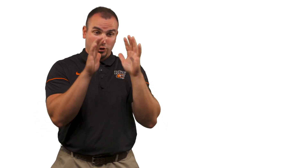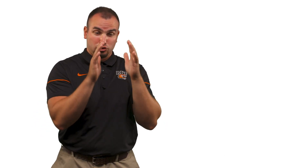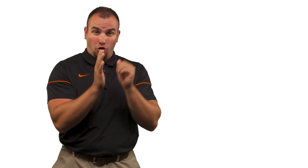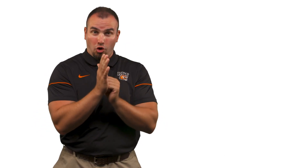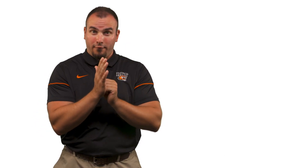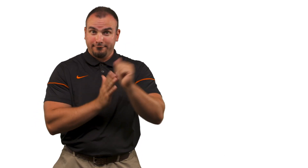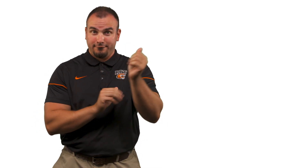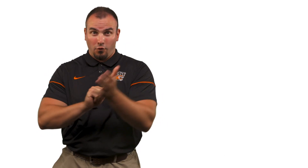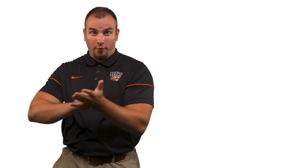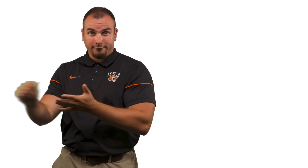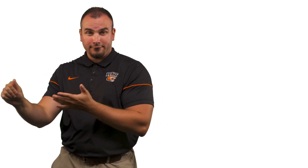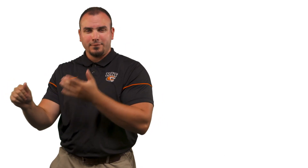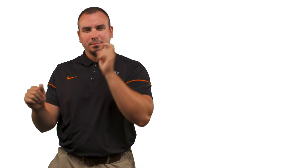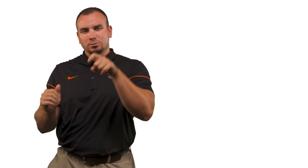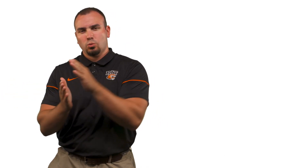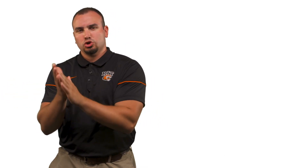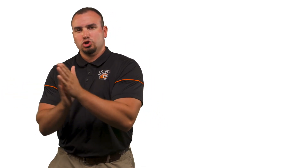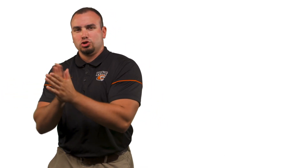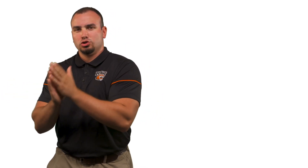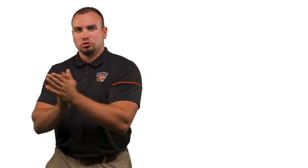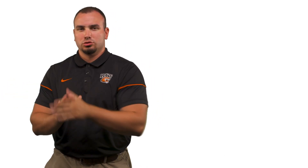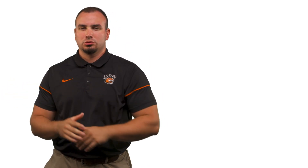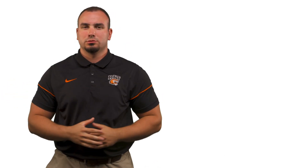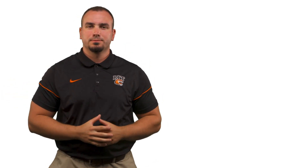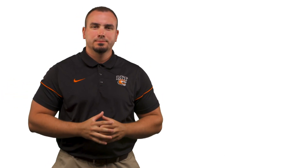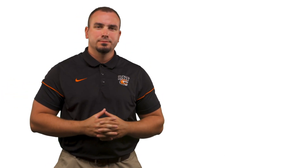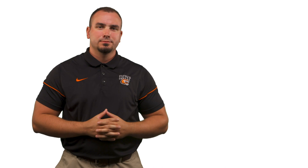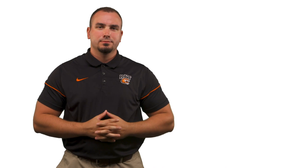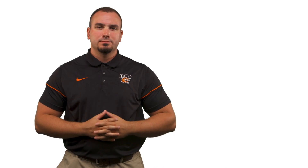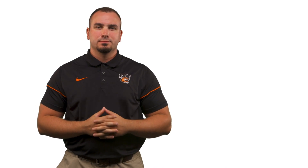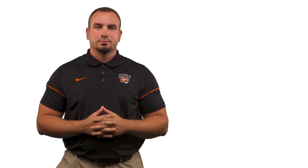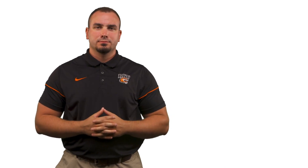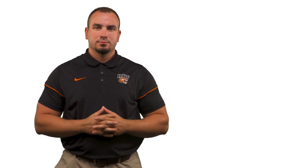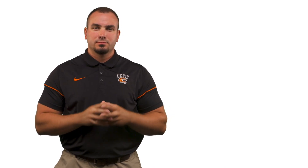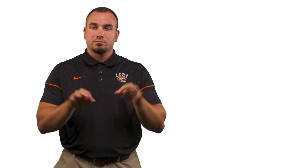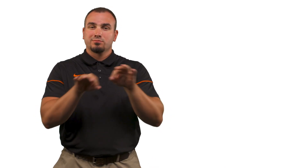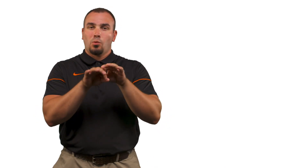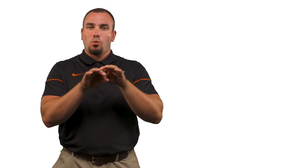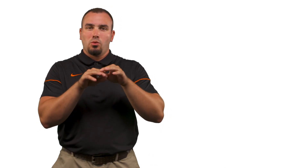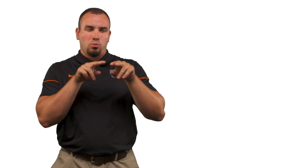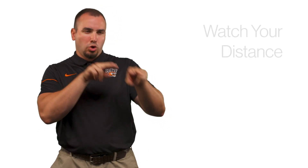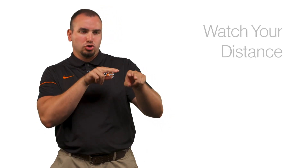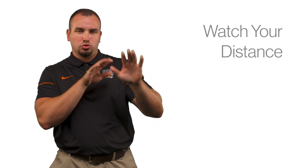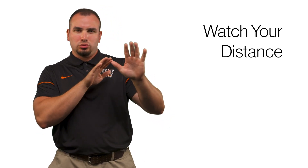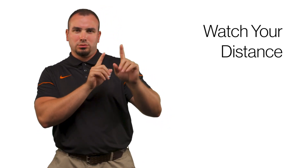Always wash your hands after removing gloves.